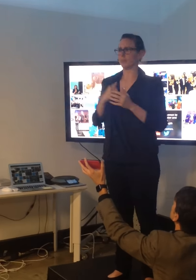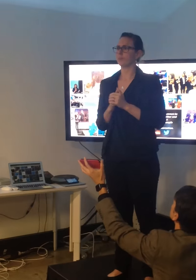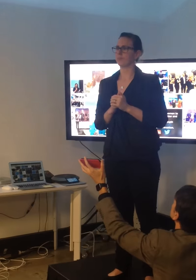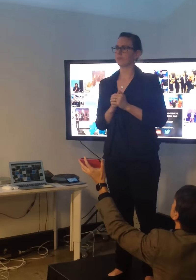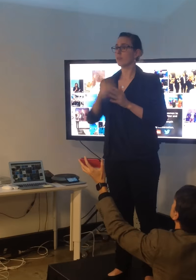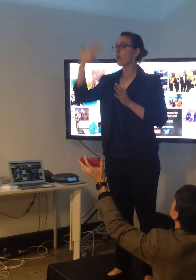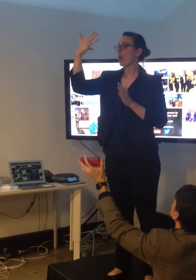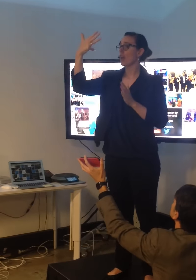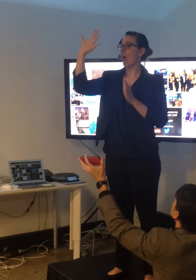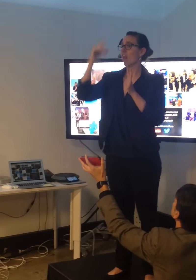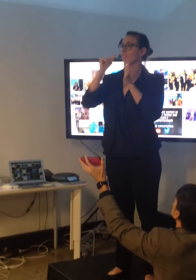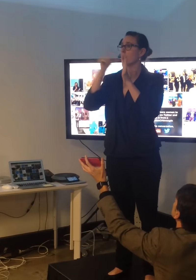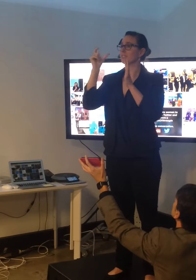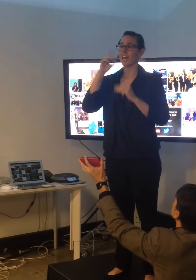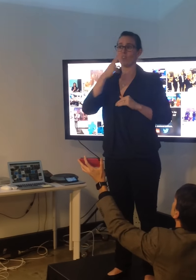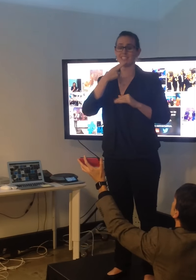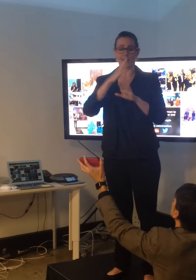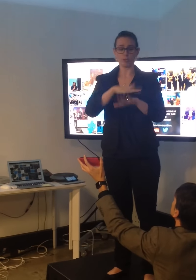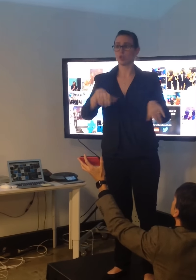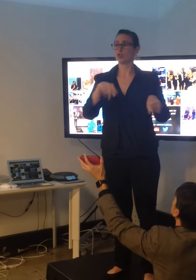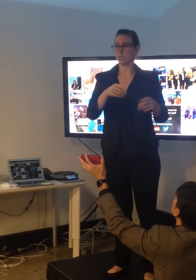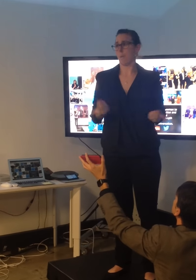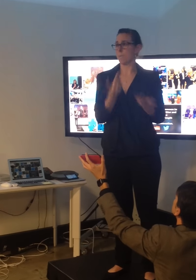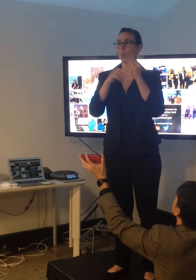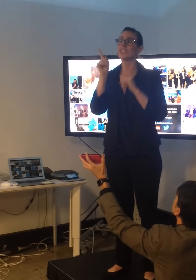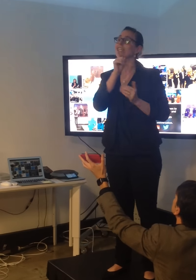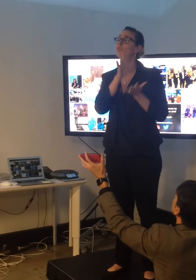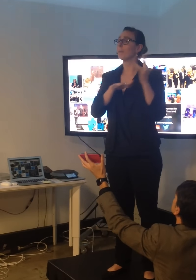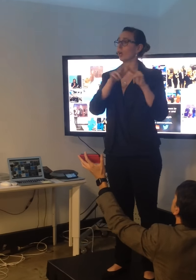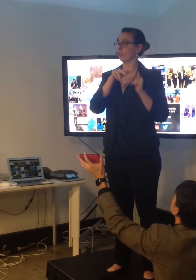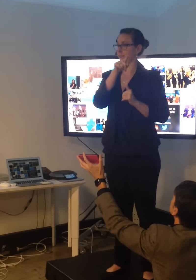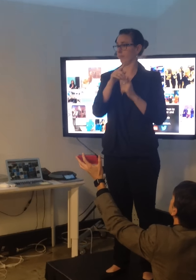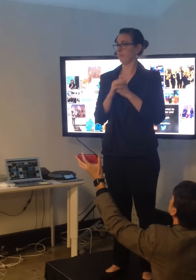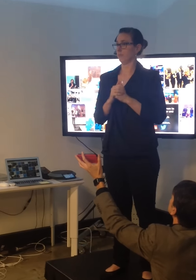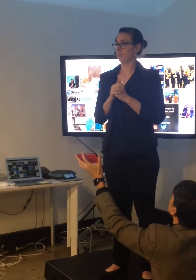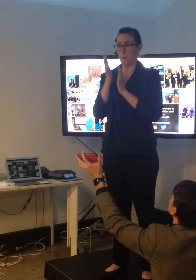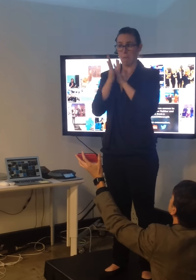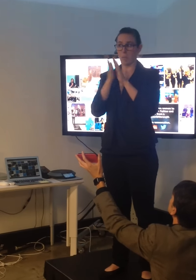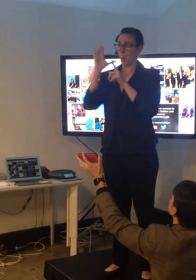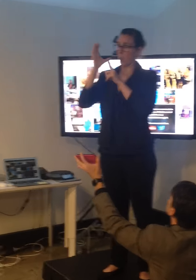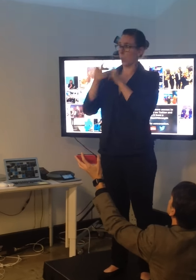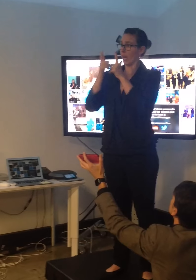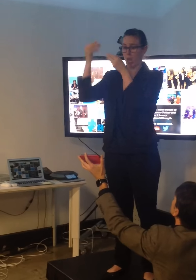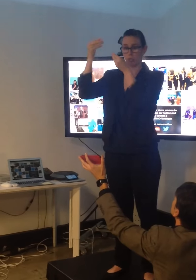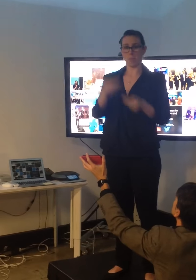have been passed down to me throughout the generations. 95% of deaf people are born to parents who can hear,